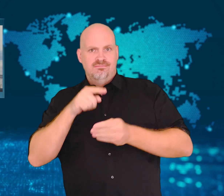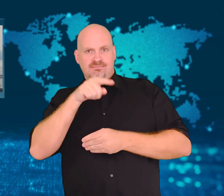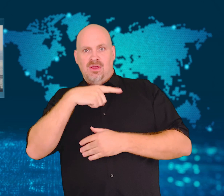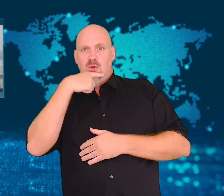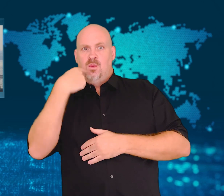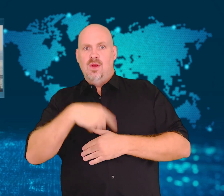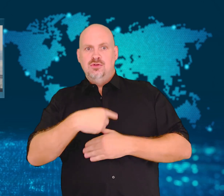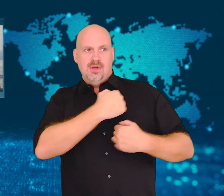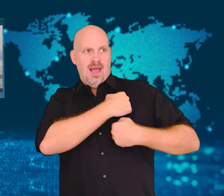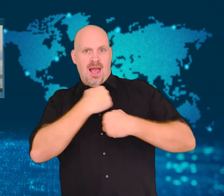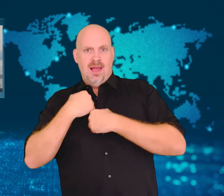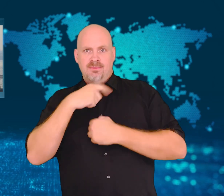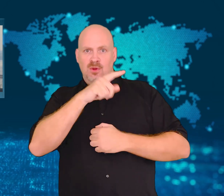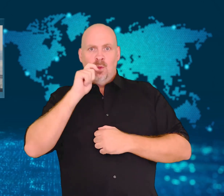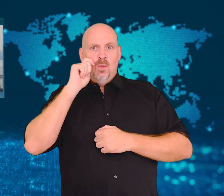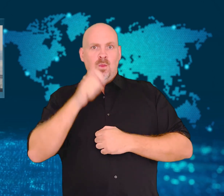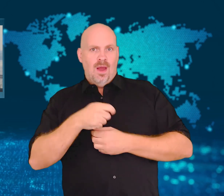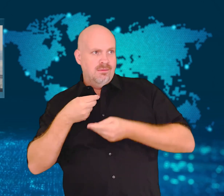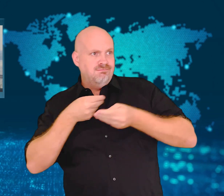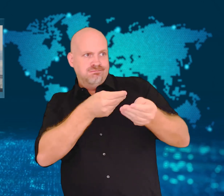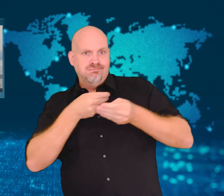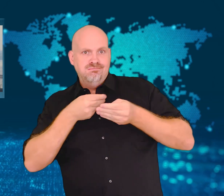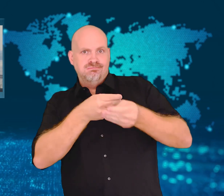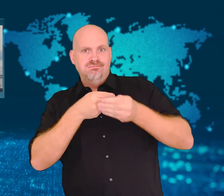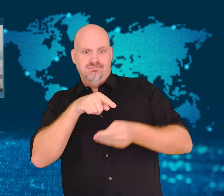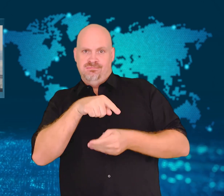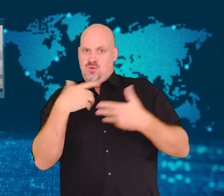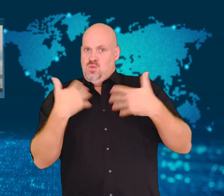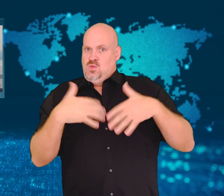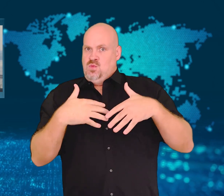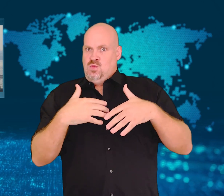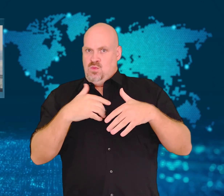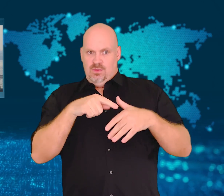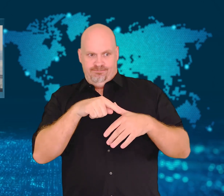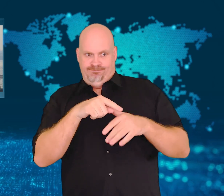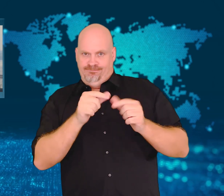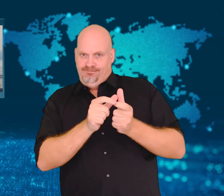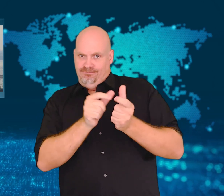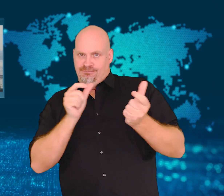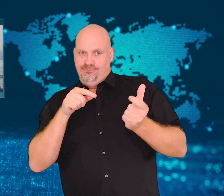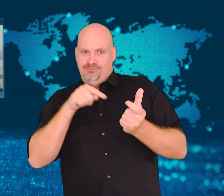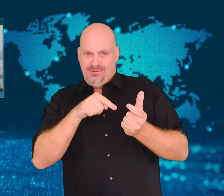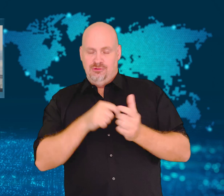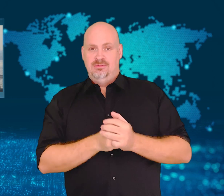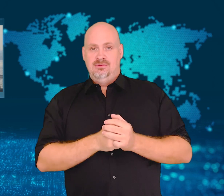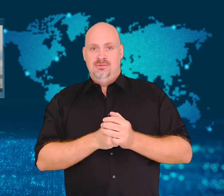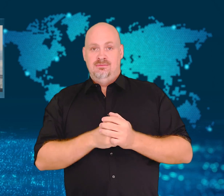and military supplies to the Russian troops fighting in Ukraine.